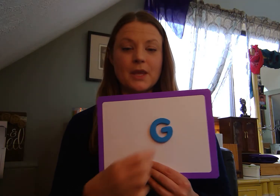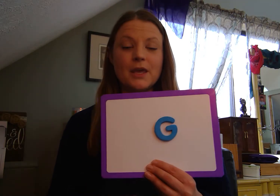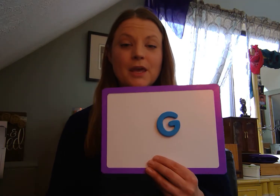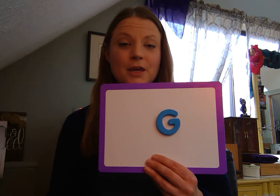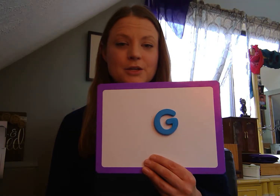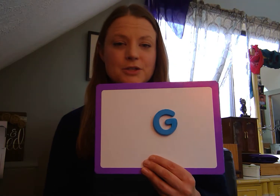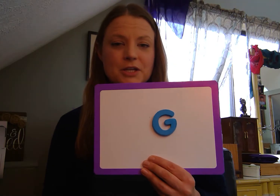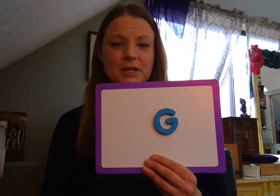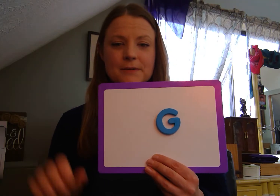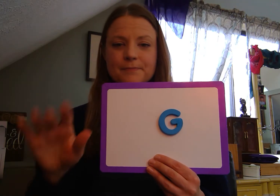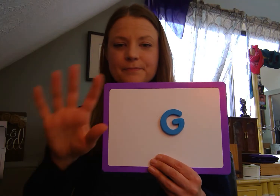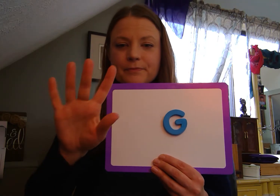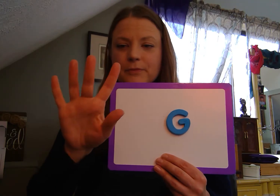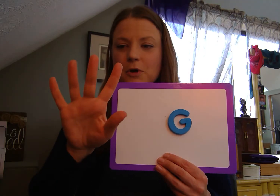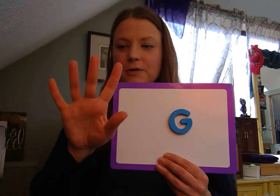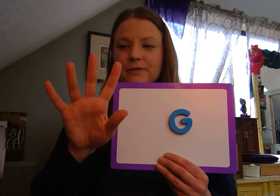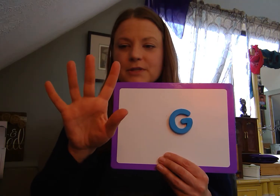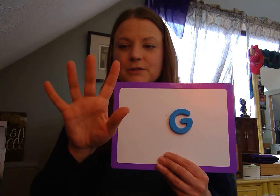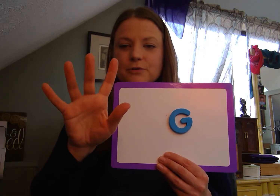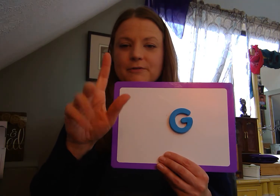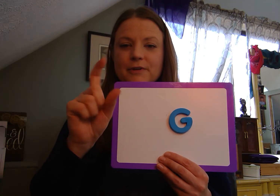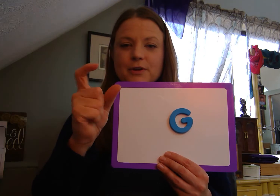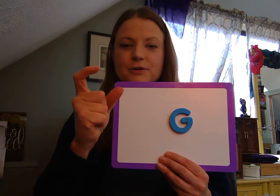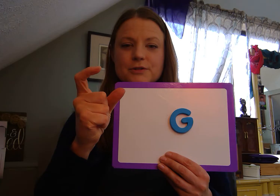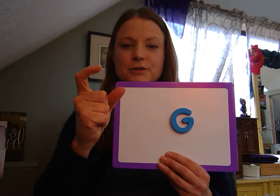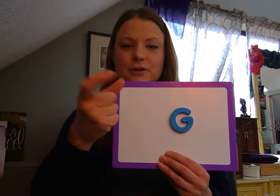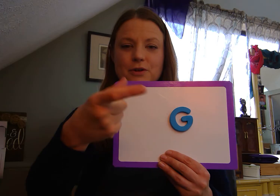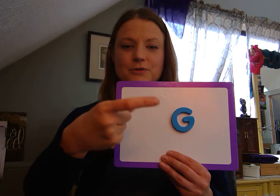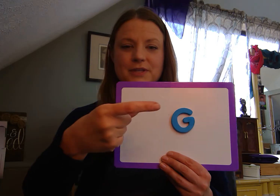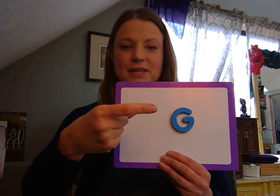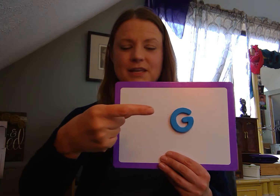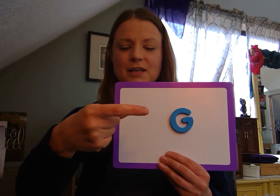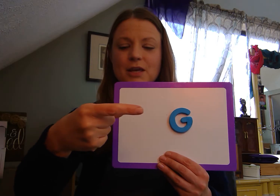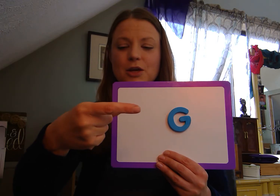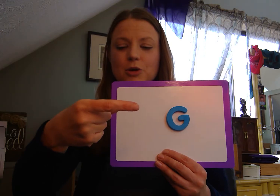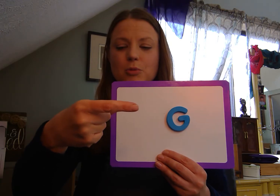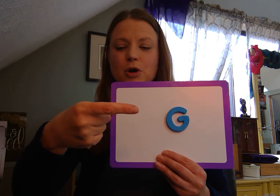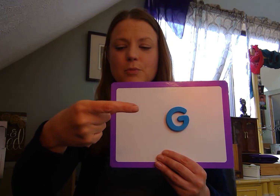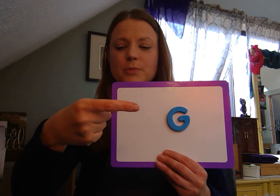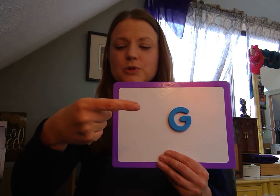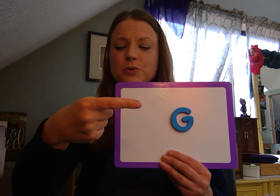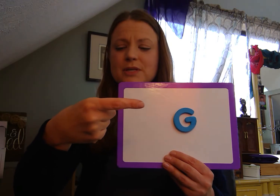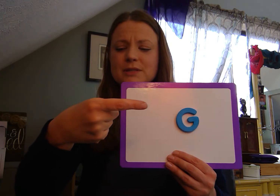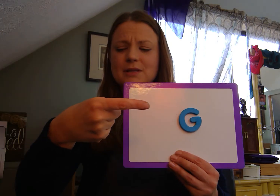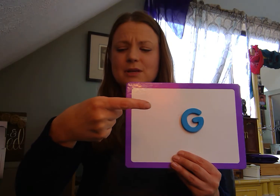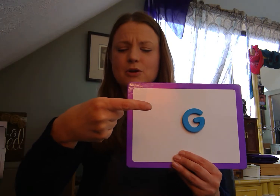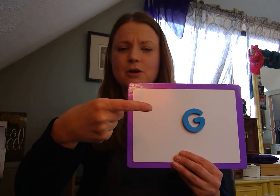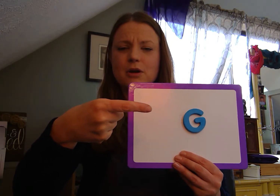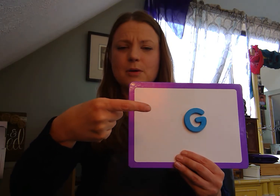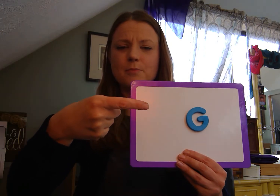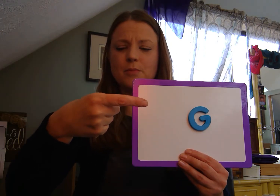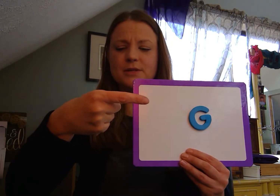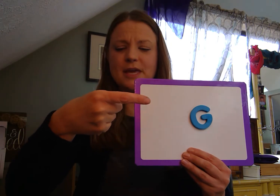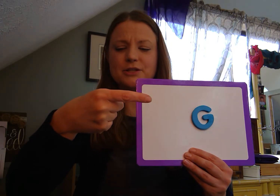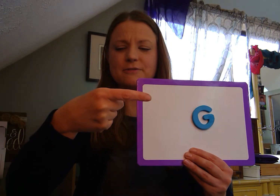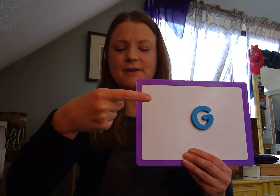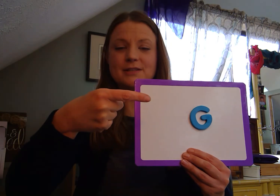"G" all of these three fingers close in the palm twist and is actually facing